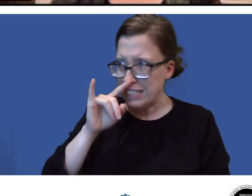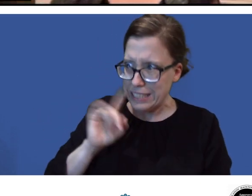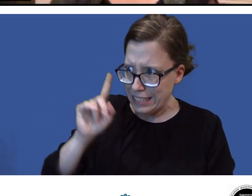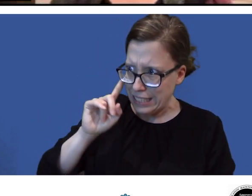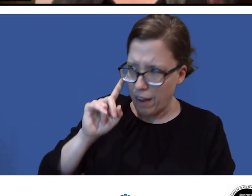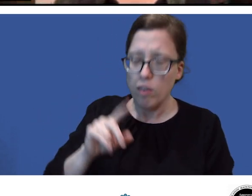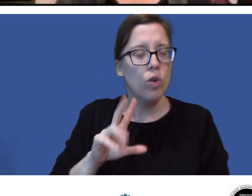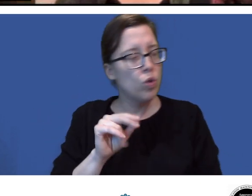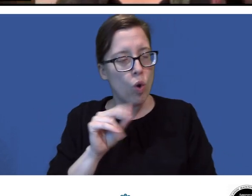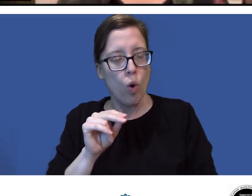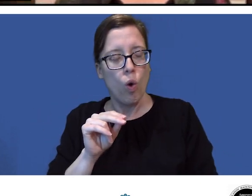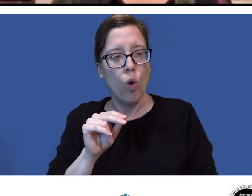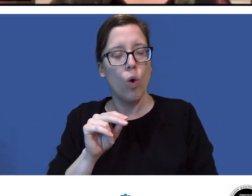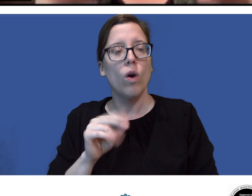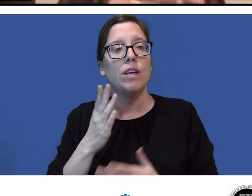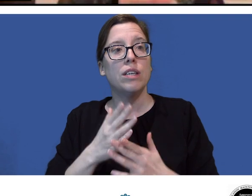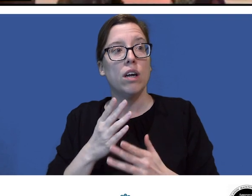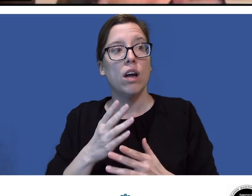'Oh, so it's like a kid who's deaf and blindness.'